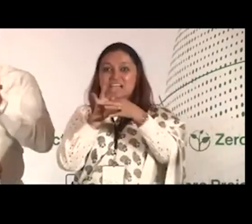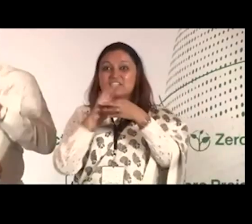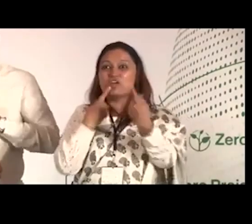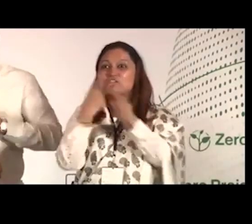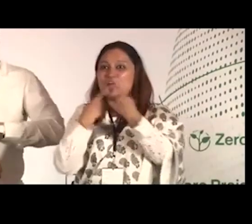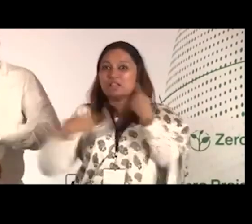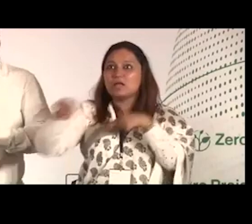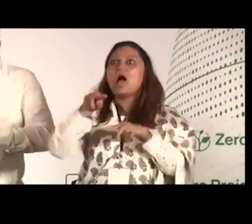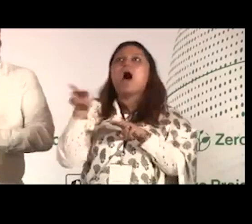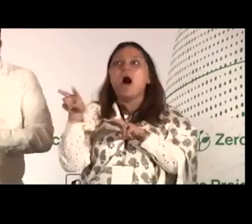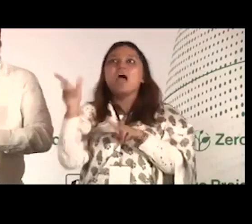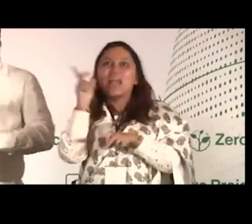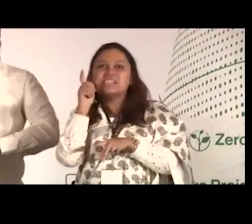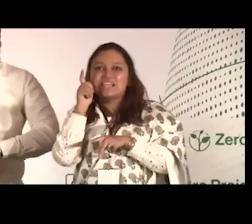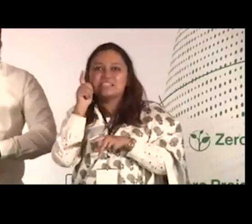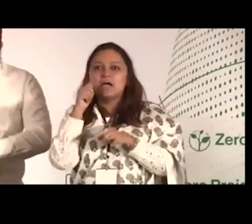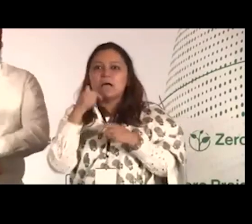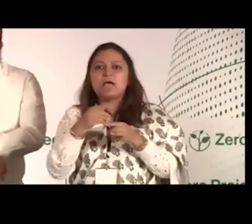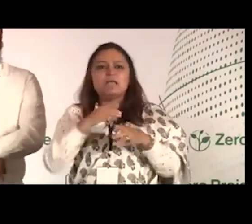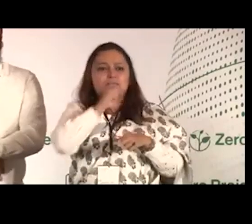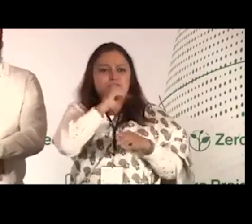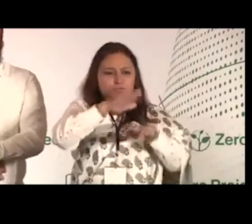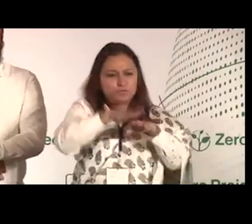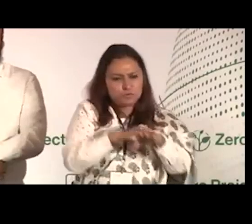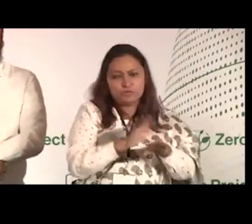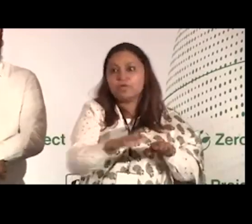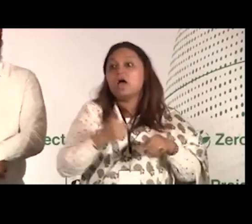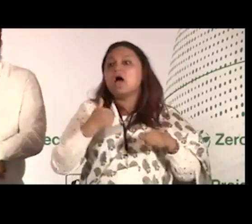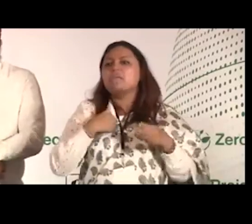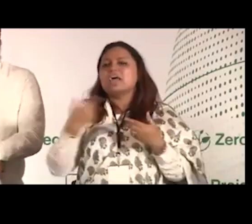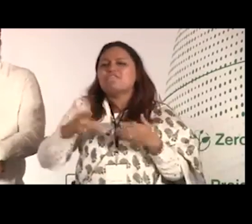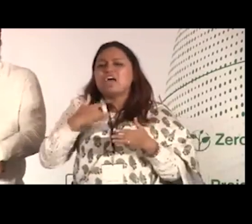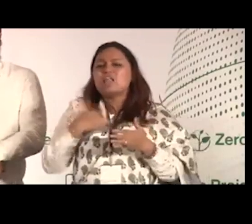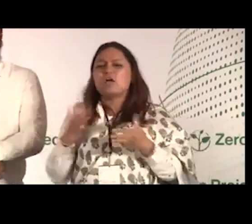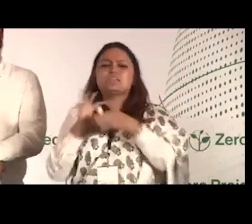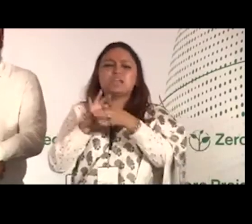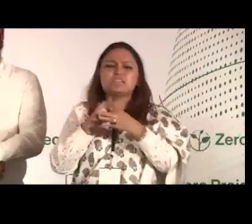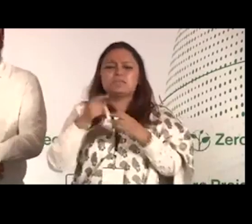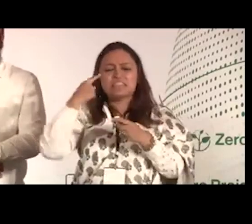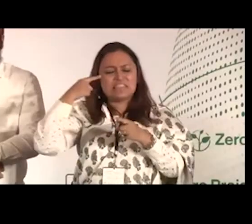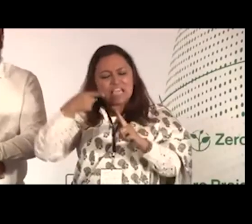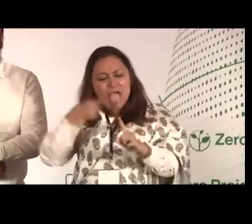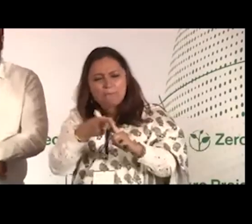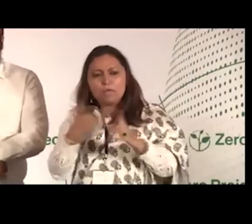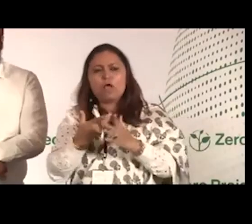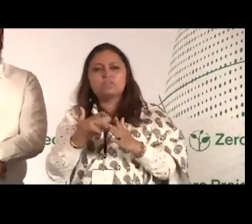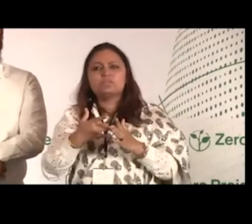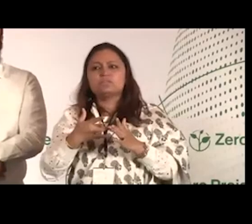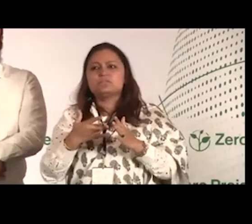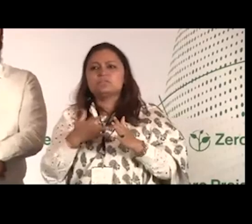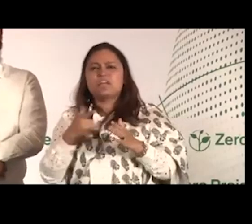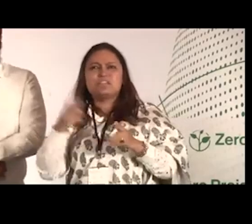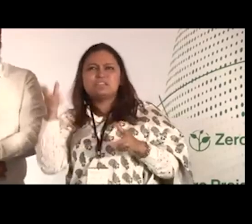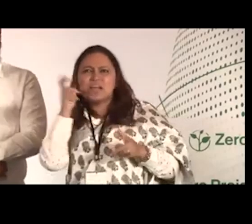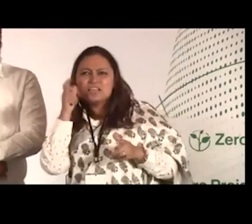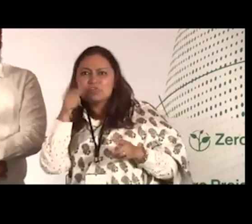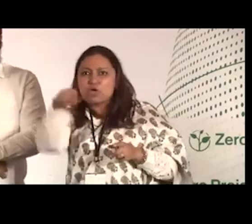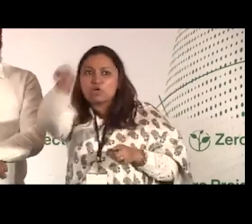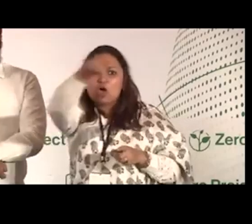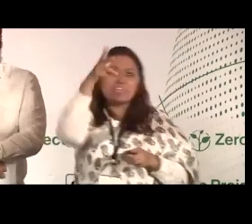One example if suppose I was there and the interpreter here starts like know